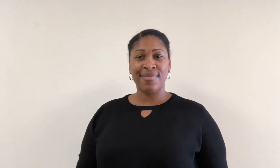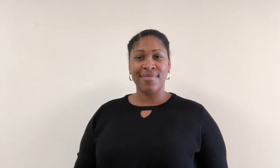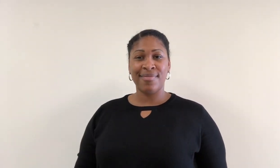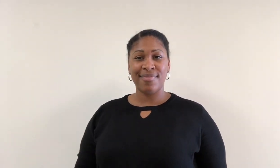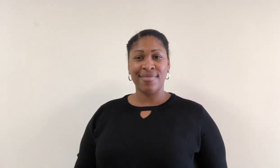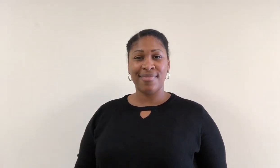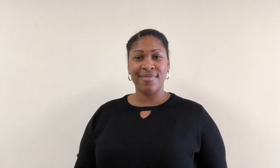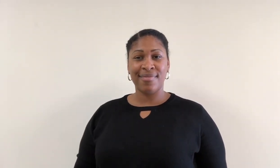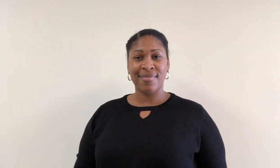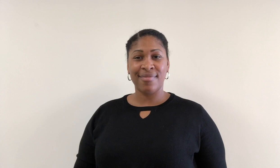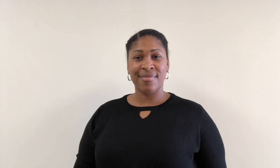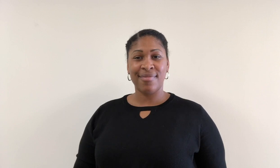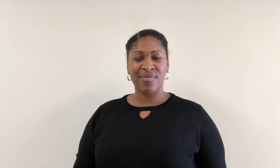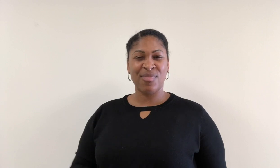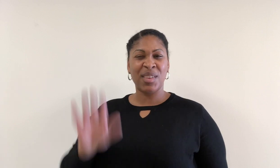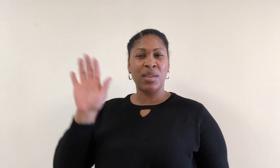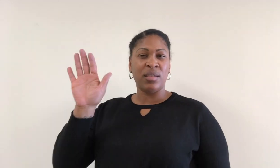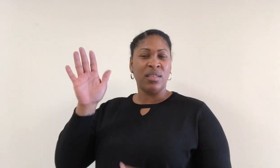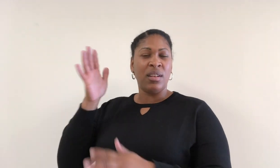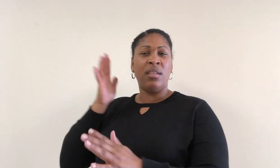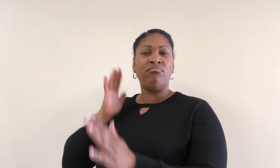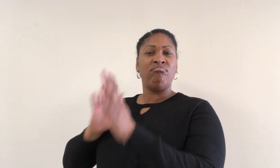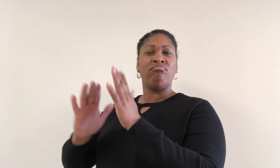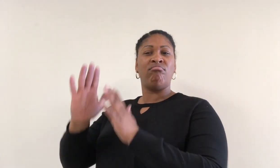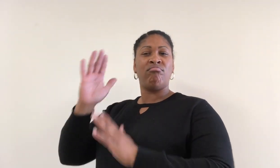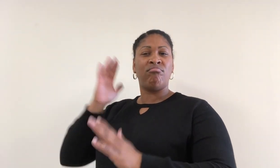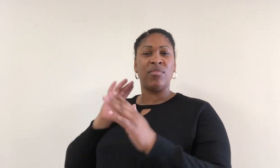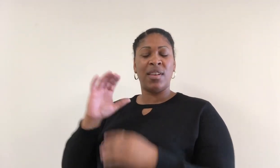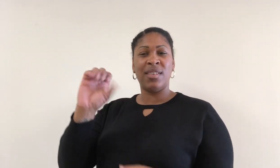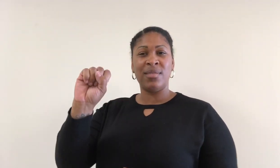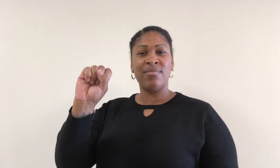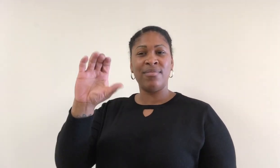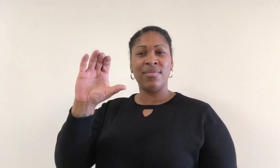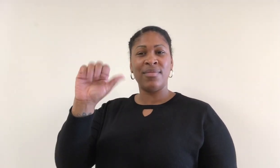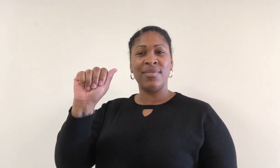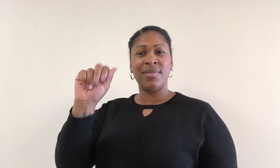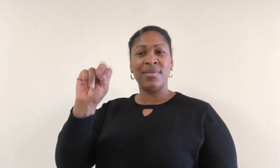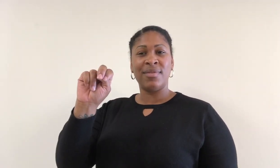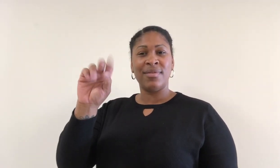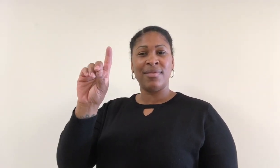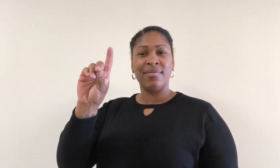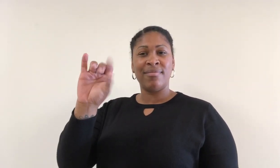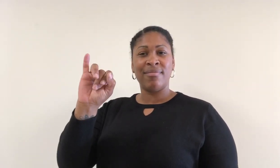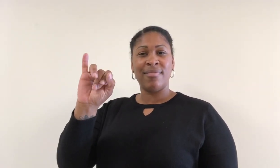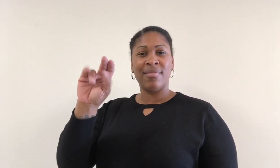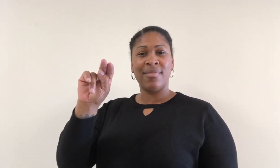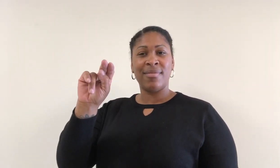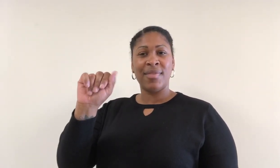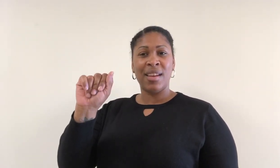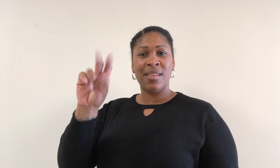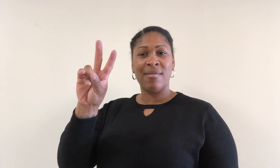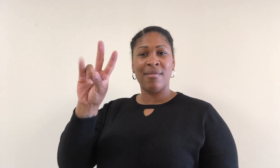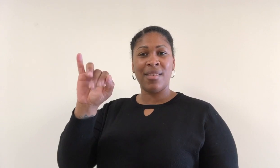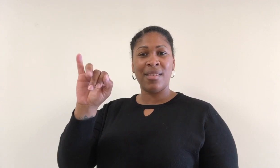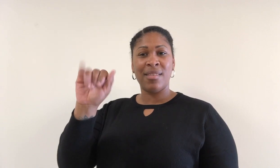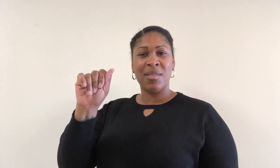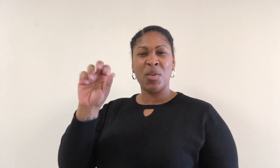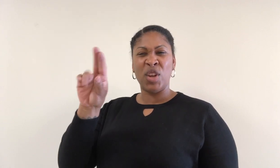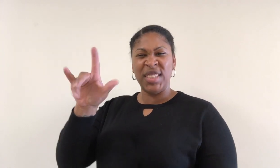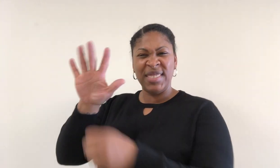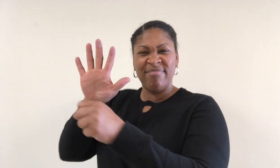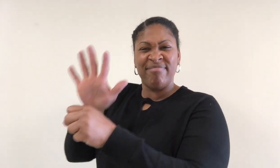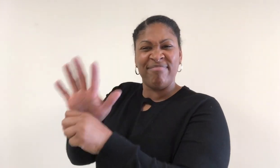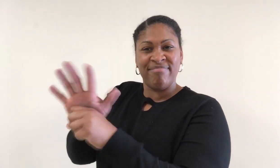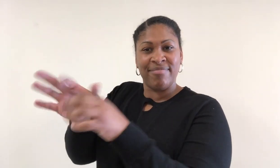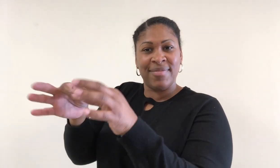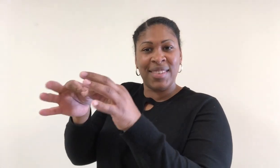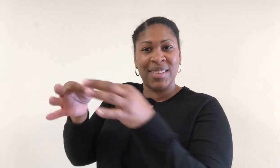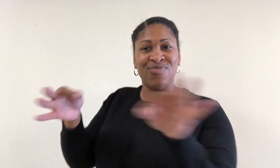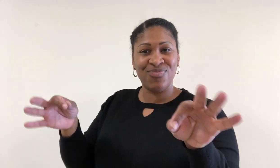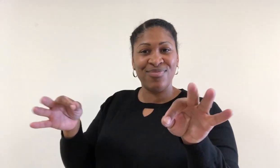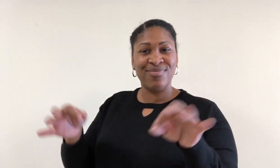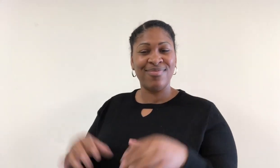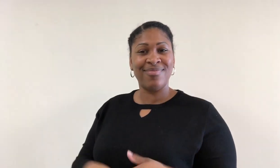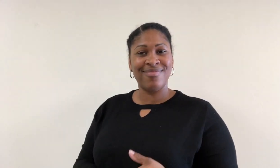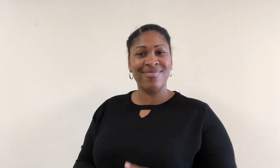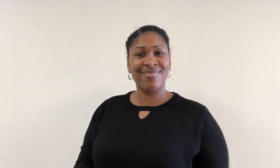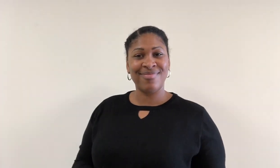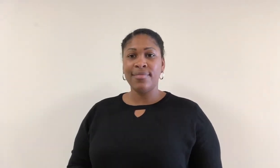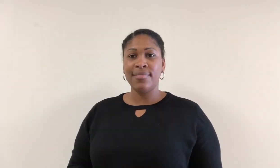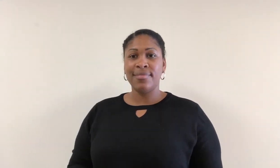Of or relating to ancient Scandinavia or the language of its inhabitants.